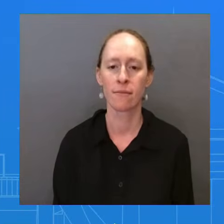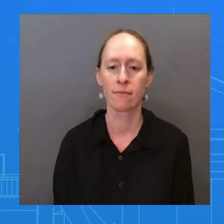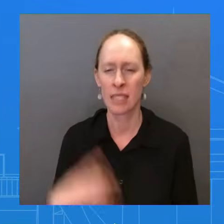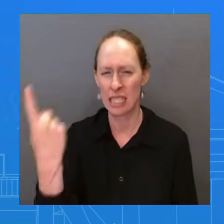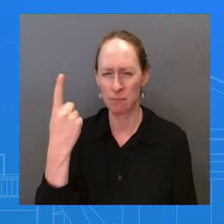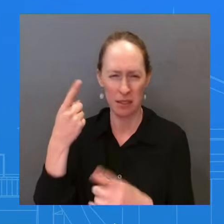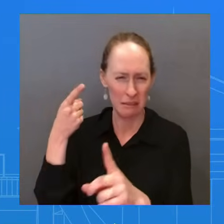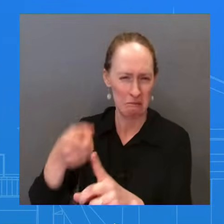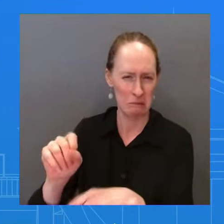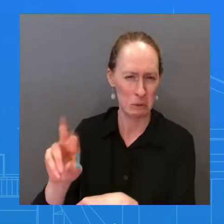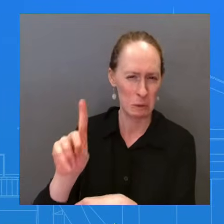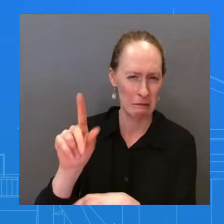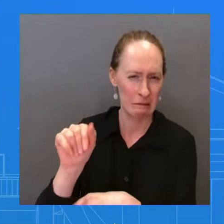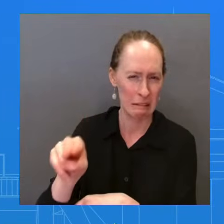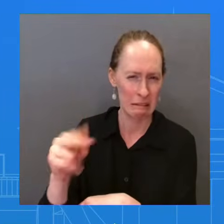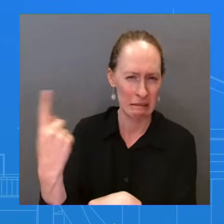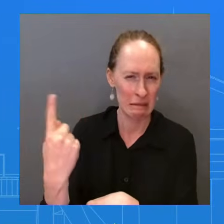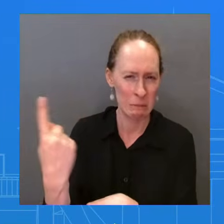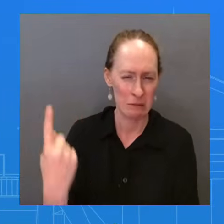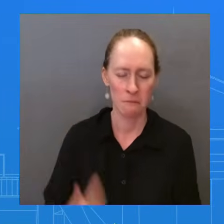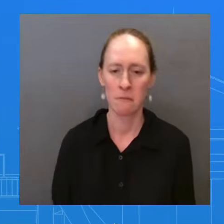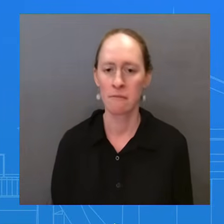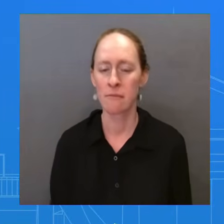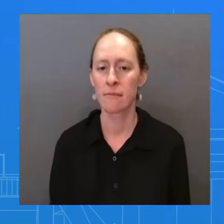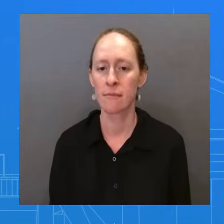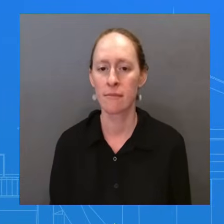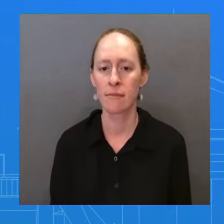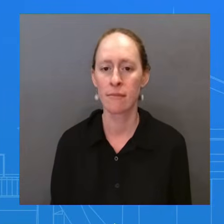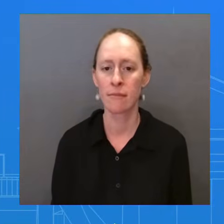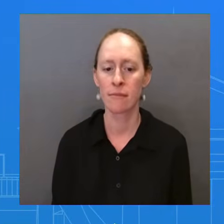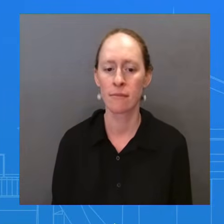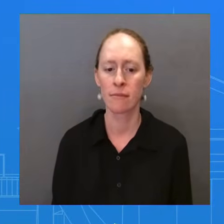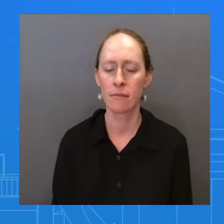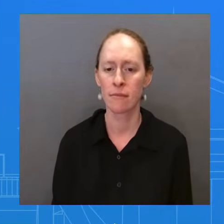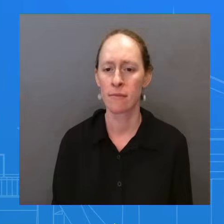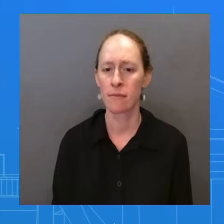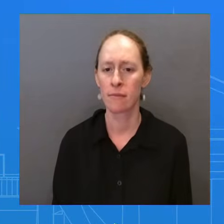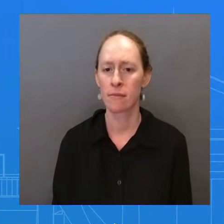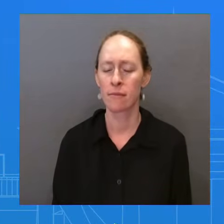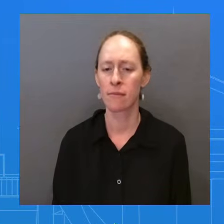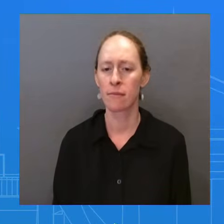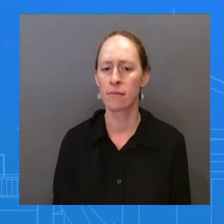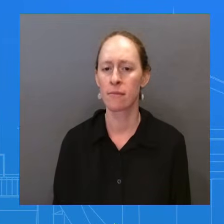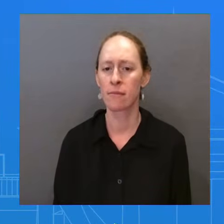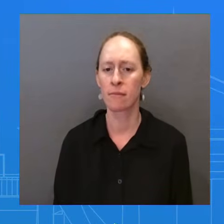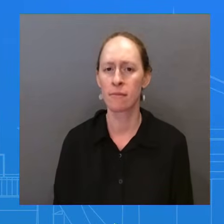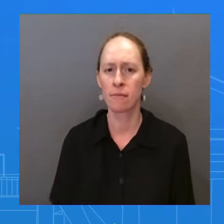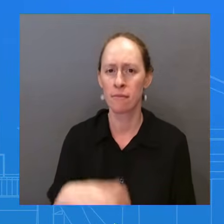You know, we want to see the fighting stop. We want to see the aid get in.